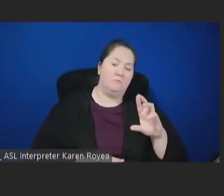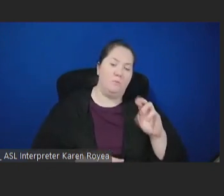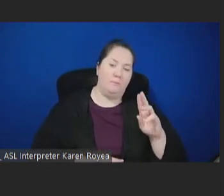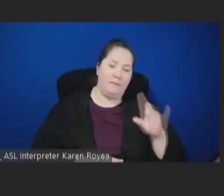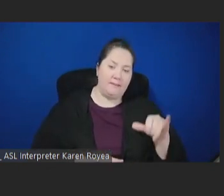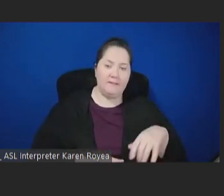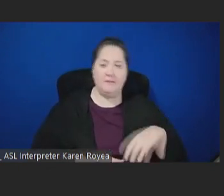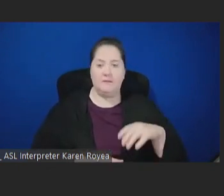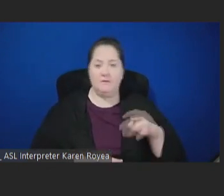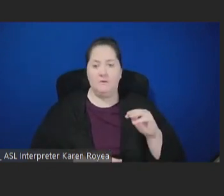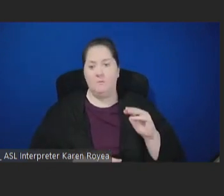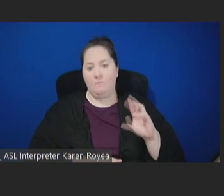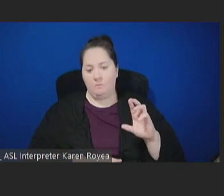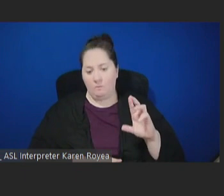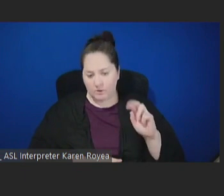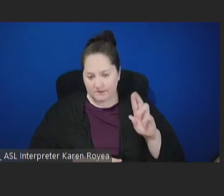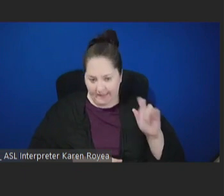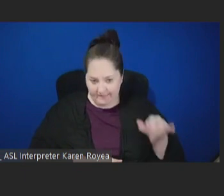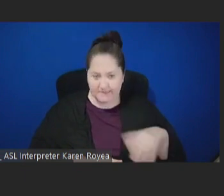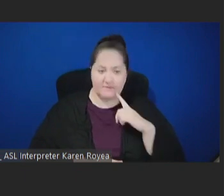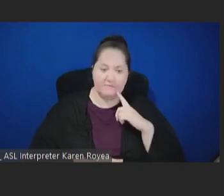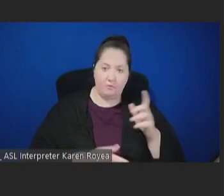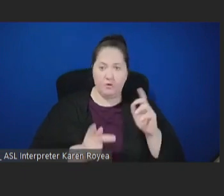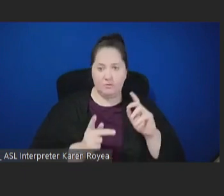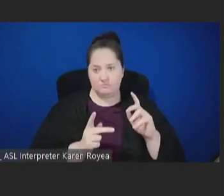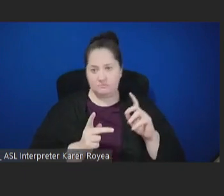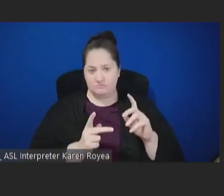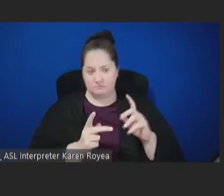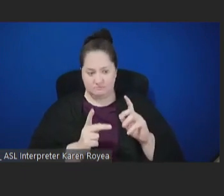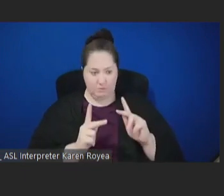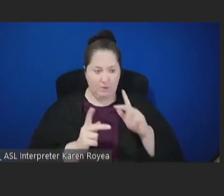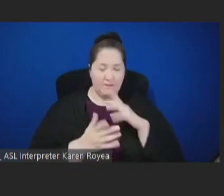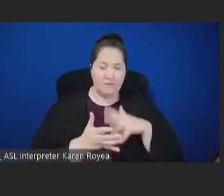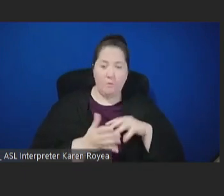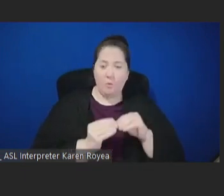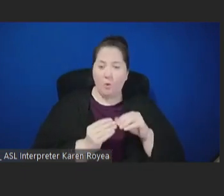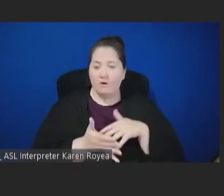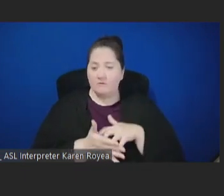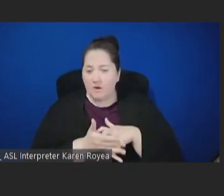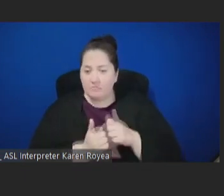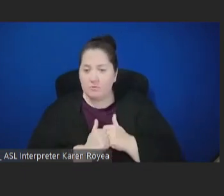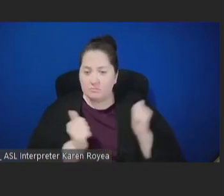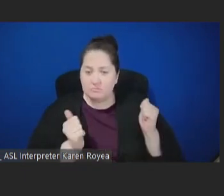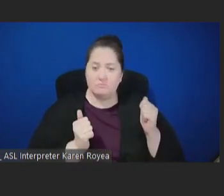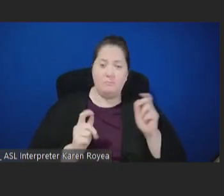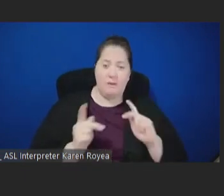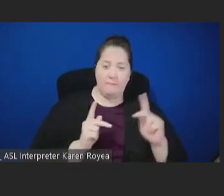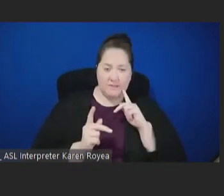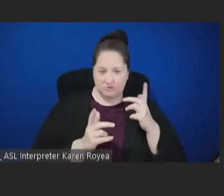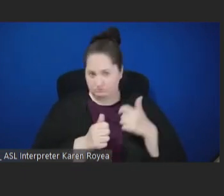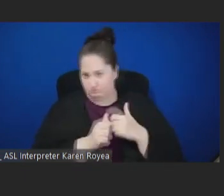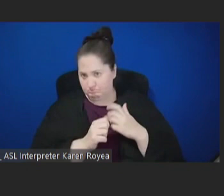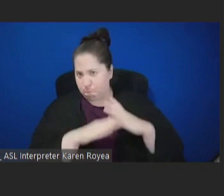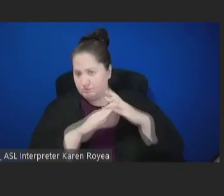diseases in our vulnerable population. Once the monovalent recommendation was in place,